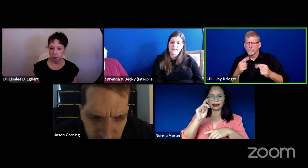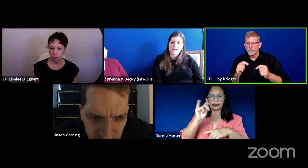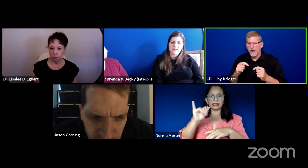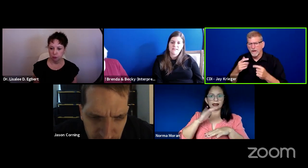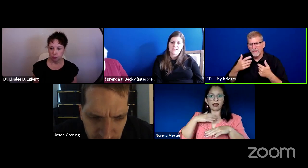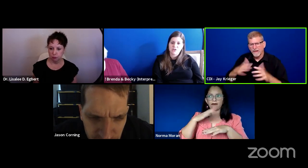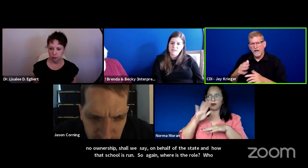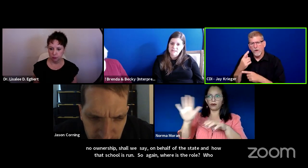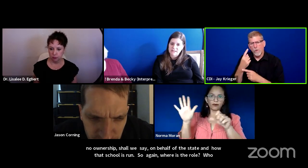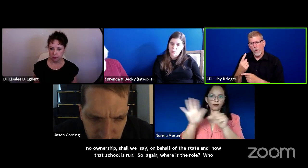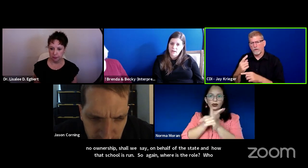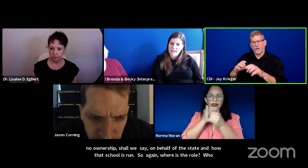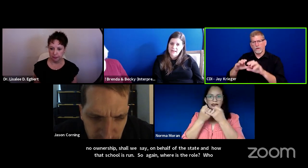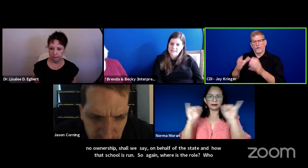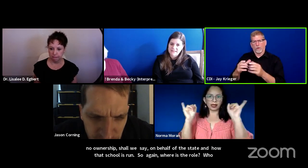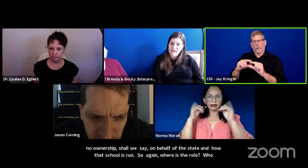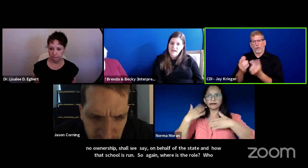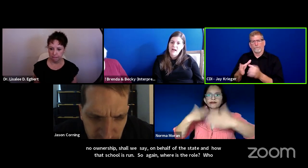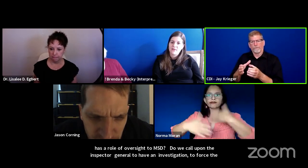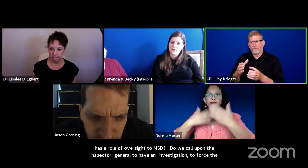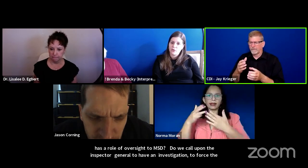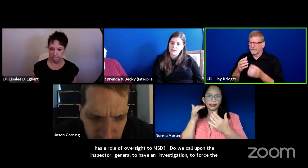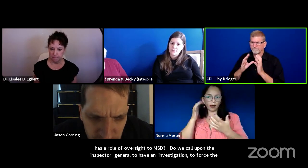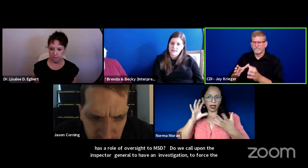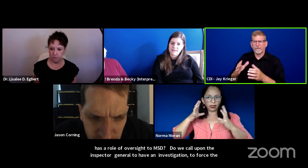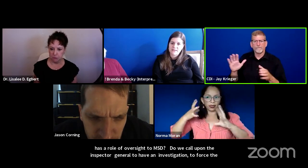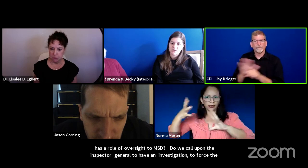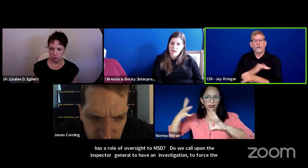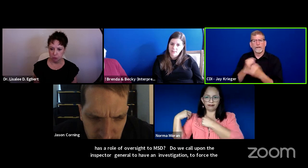Again, I think it's dangerous to let one entity have full independence and autonomy.